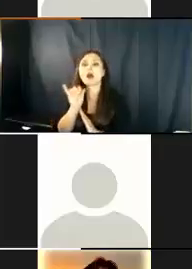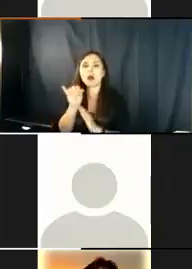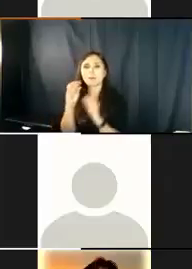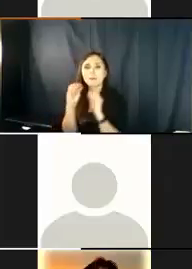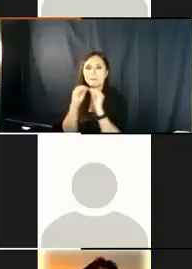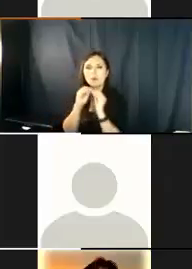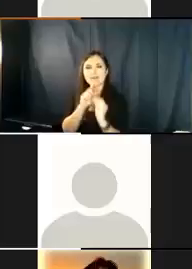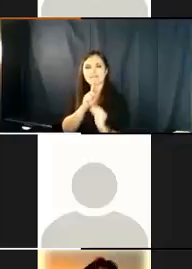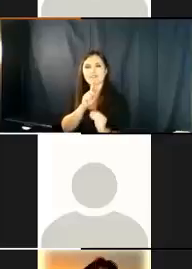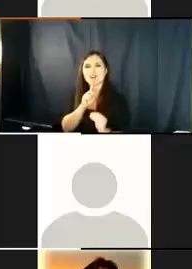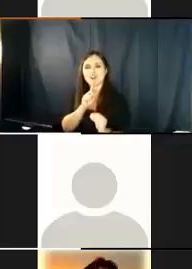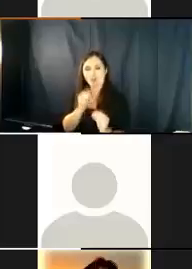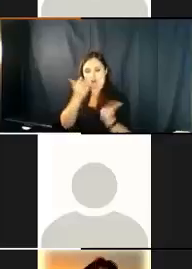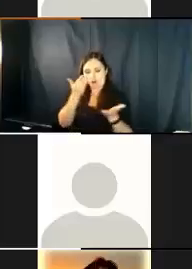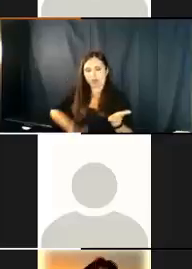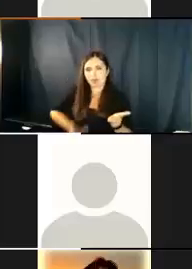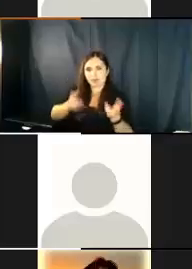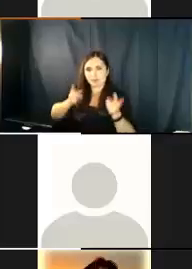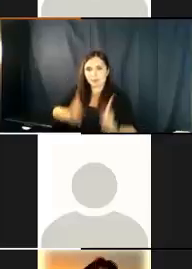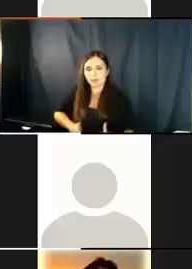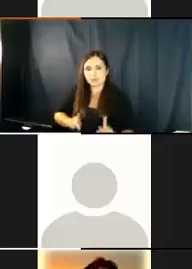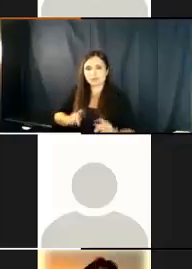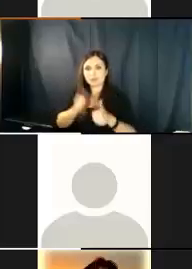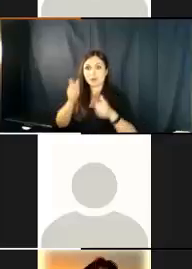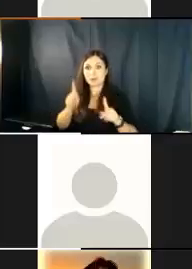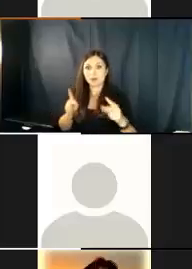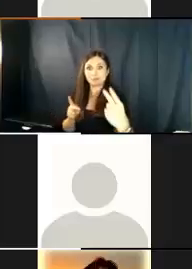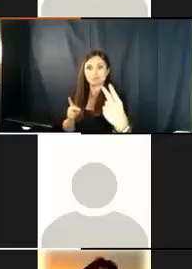person to the person on the other side of the screen.